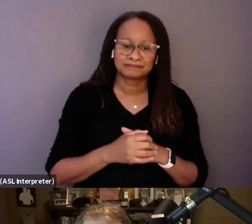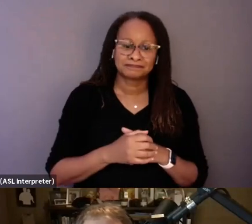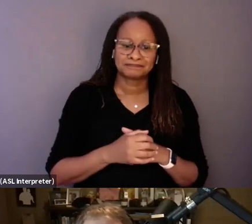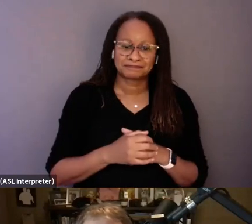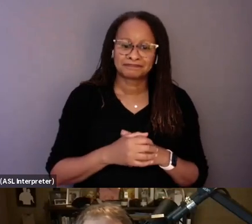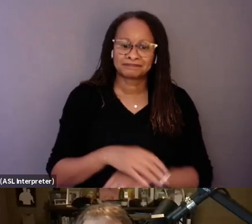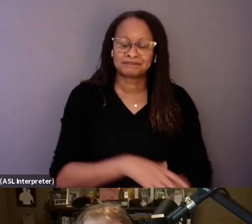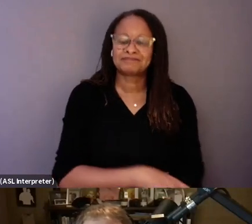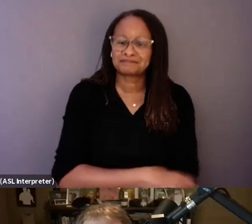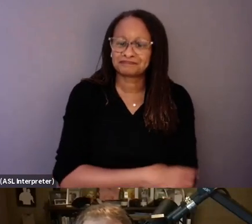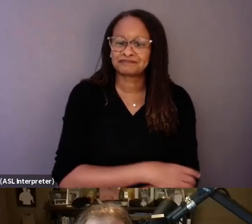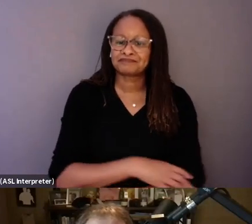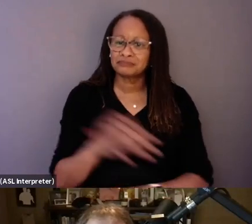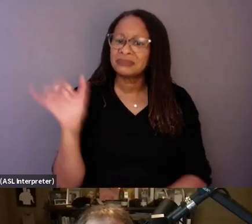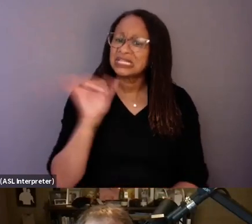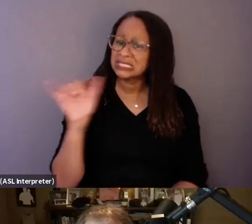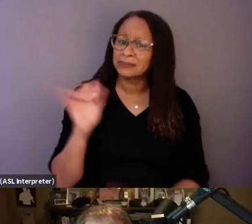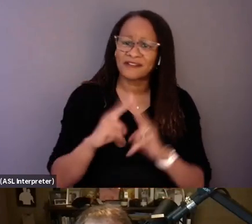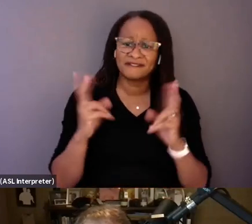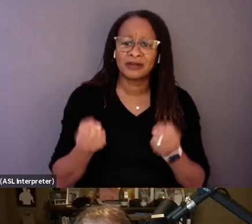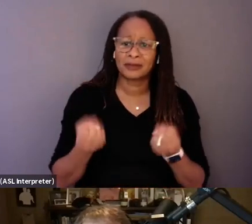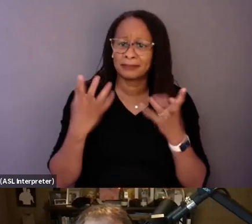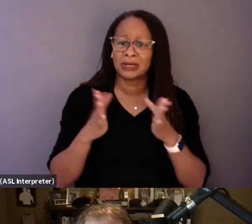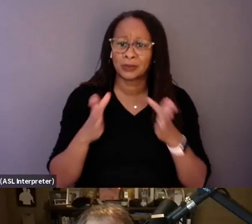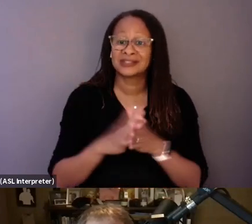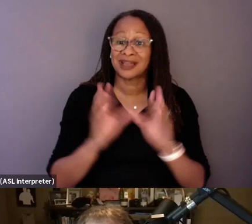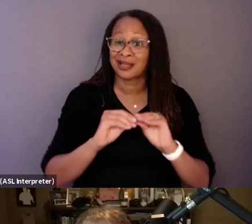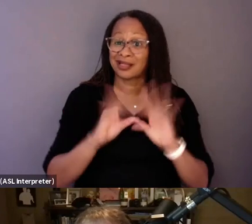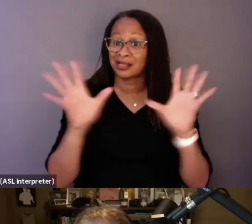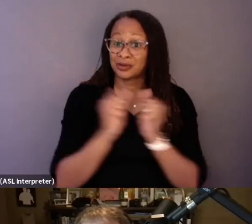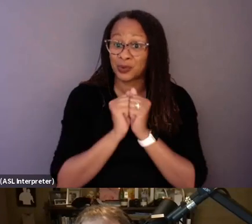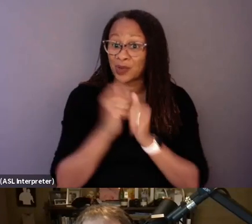Yeah, well, clearly and together what they created,